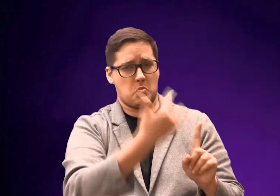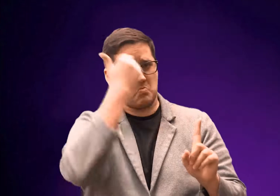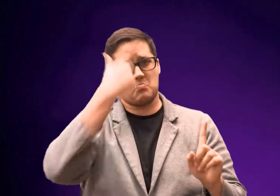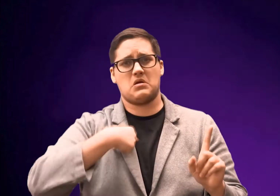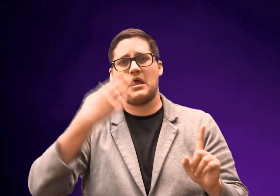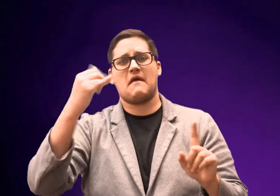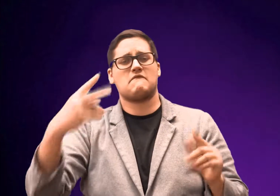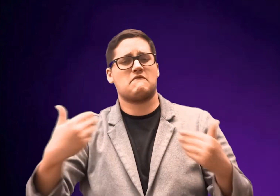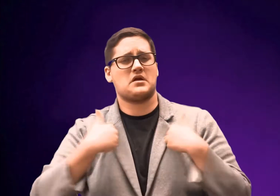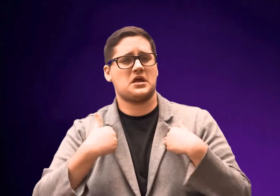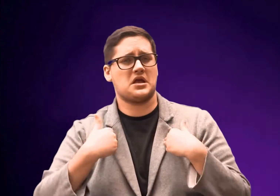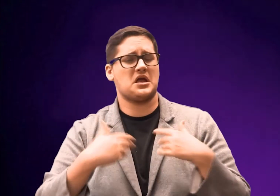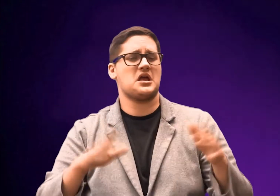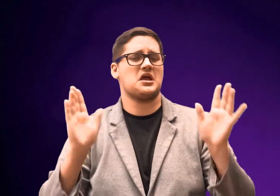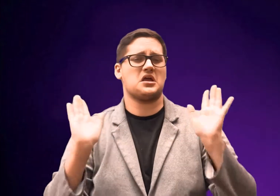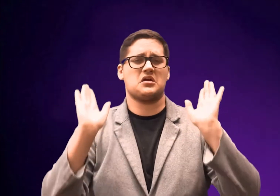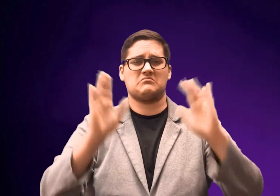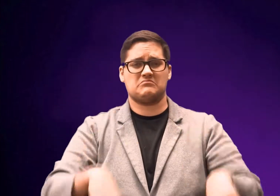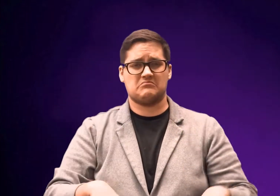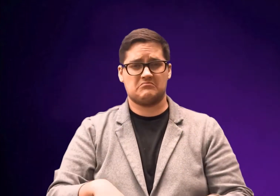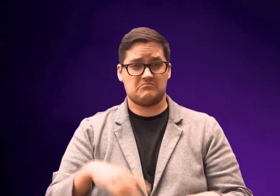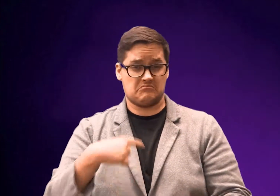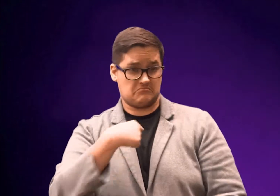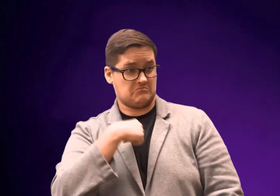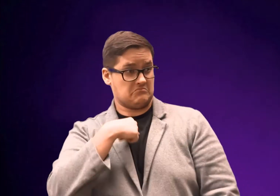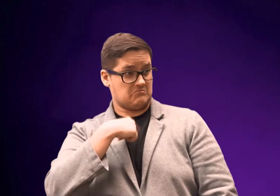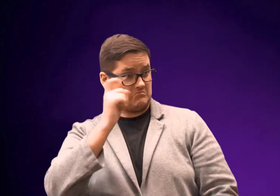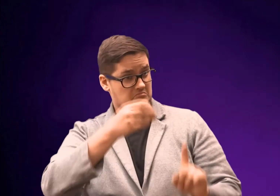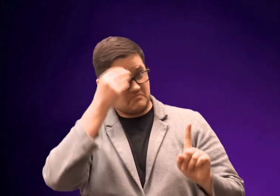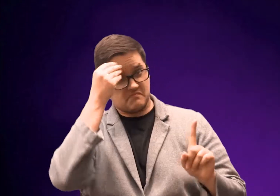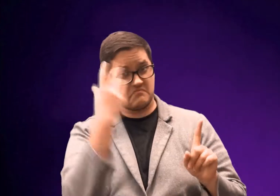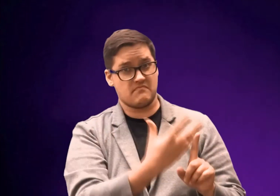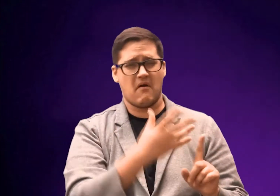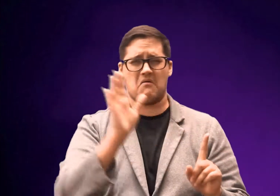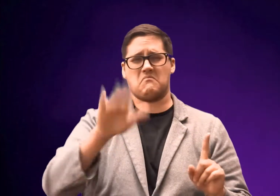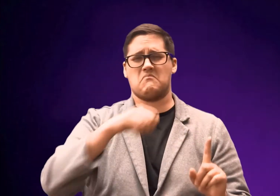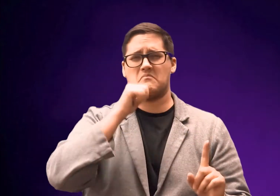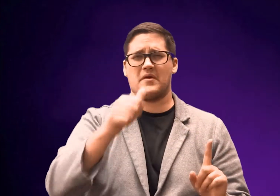even if you think your sexual partner already found out that you are HIV status, if you think "Oh I don't need to disclose my HIV positive status to them."